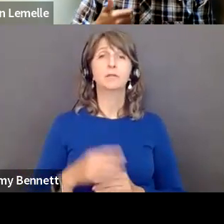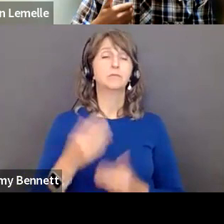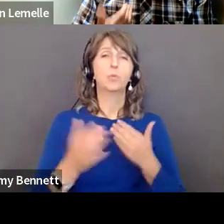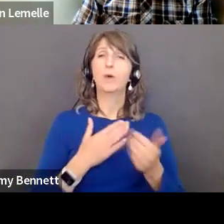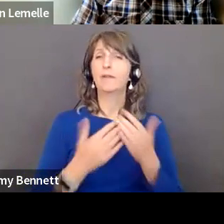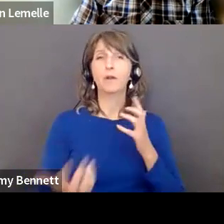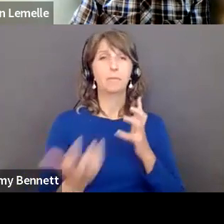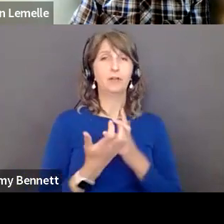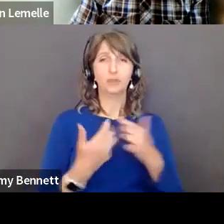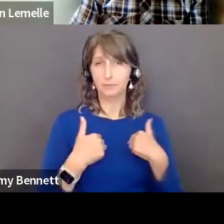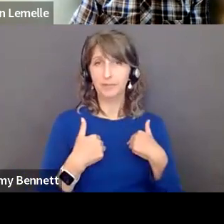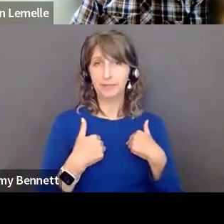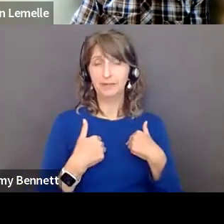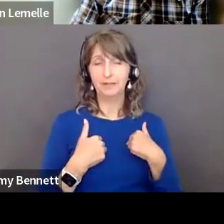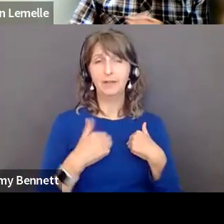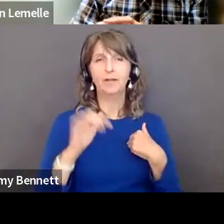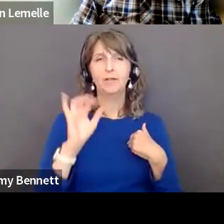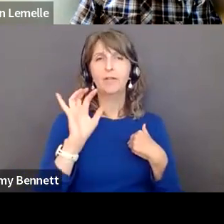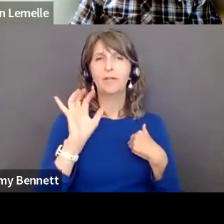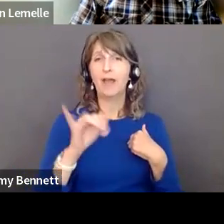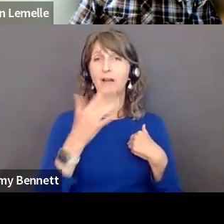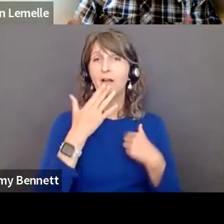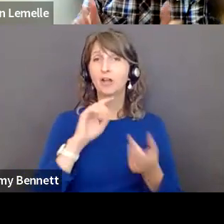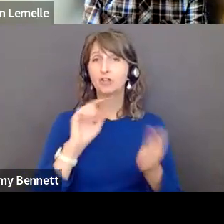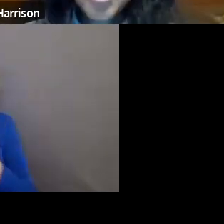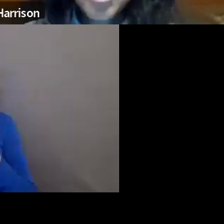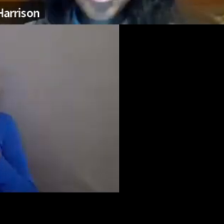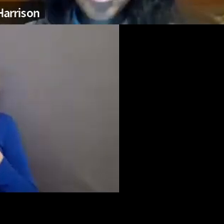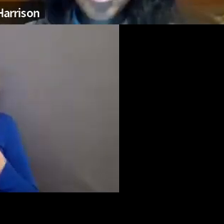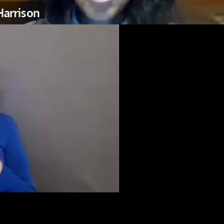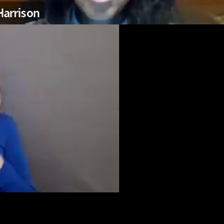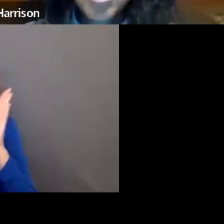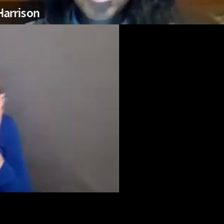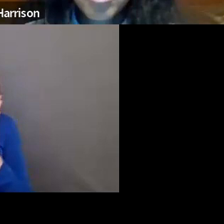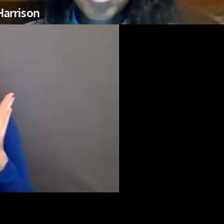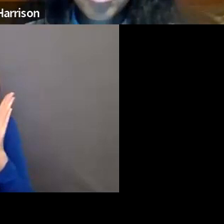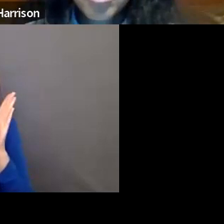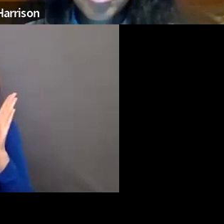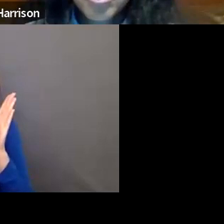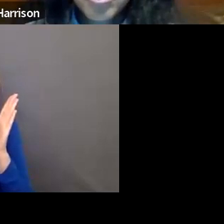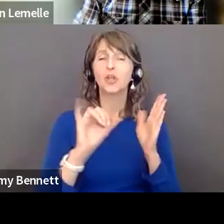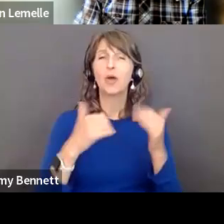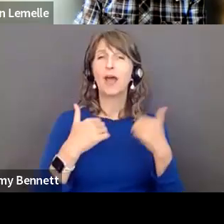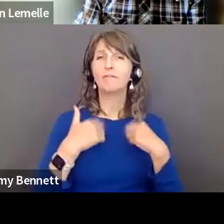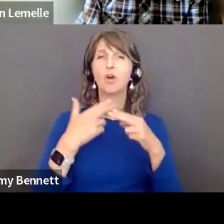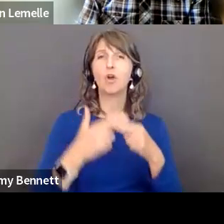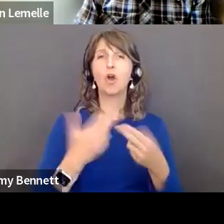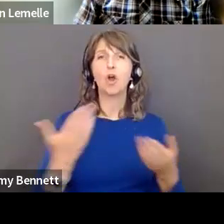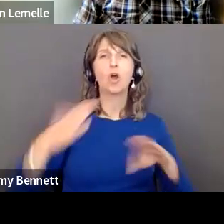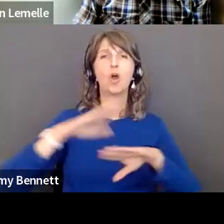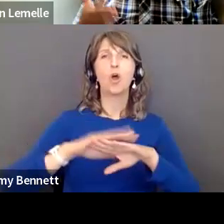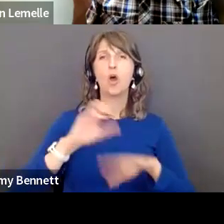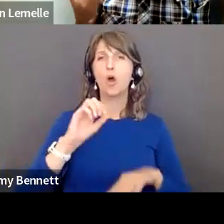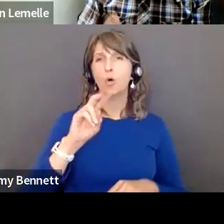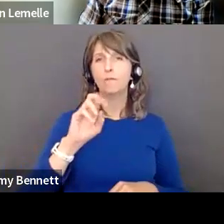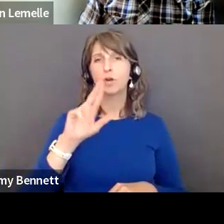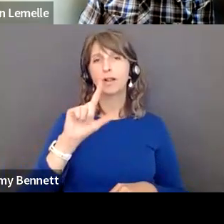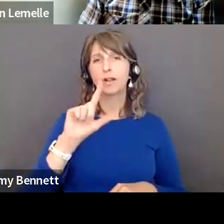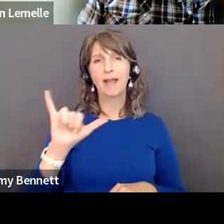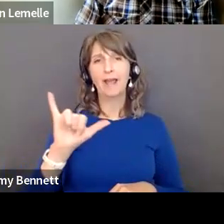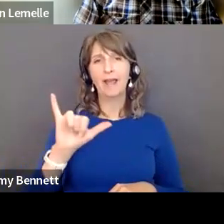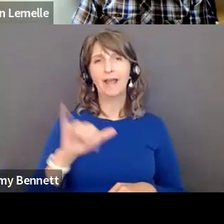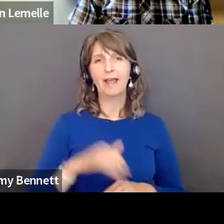It really, helped me to read. I also had the overlay. They also gave me overlays and also I was in learning center.